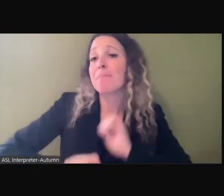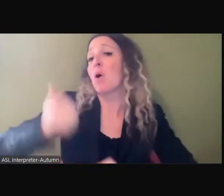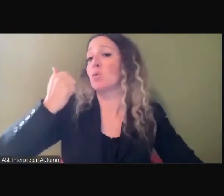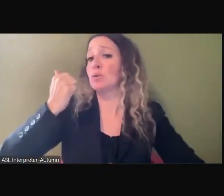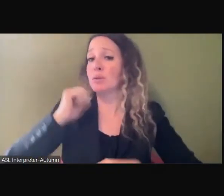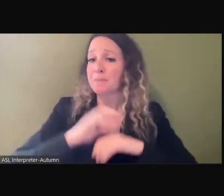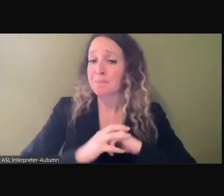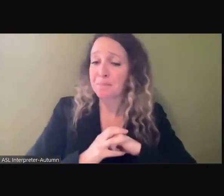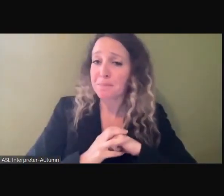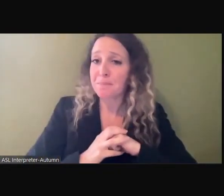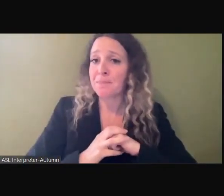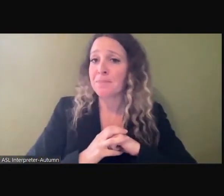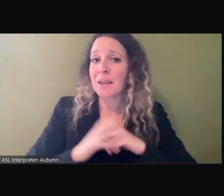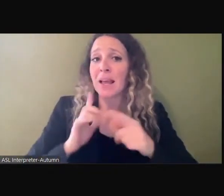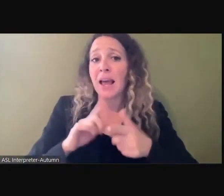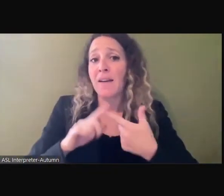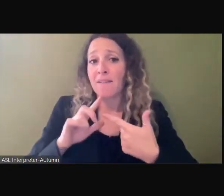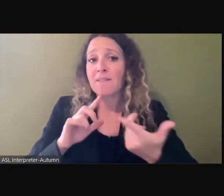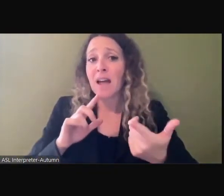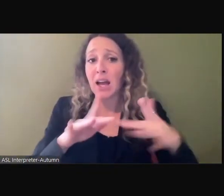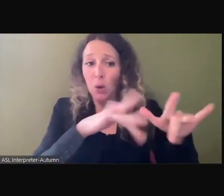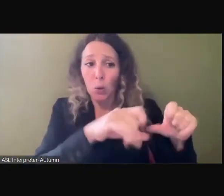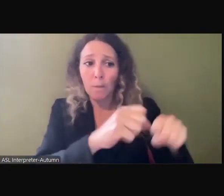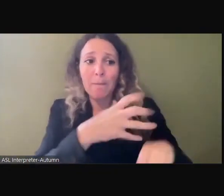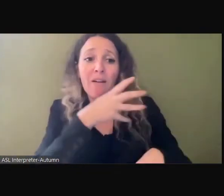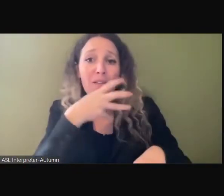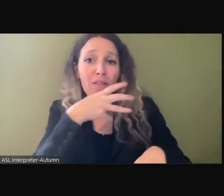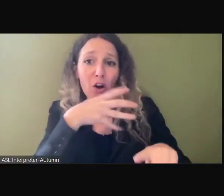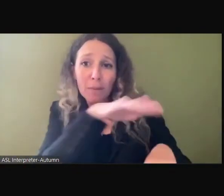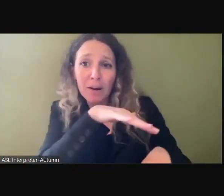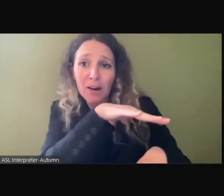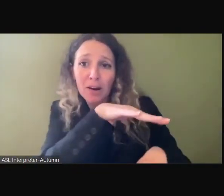committed to empowering federally qualified health centers and rural health clinics to